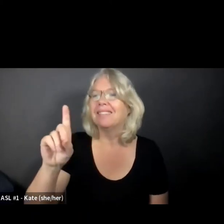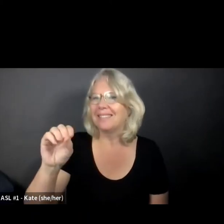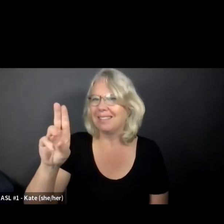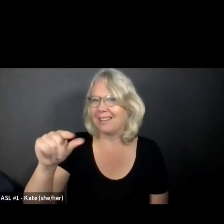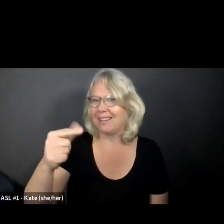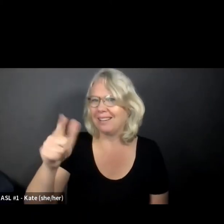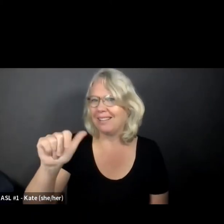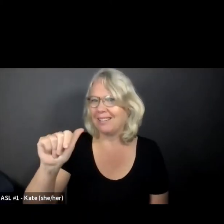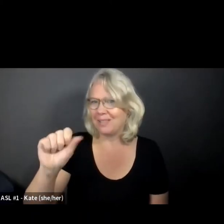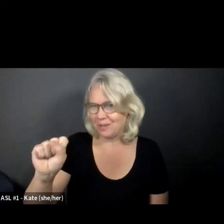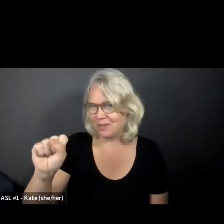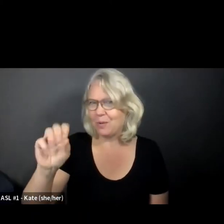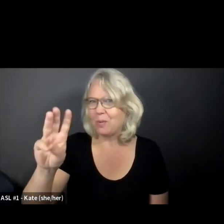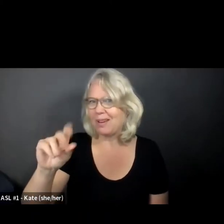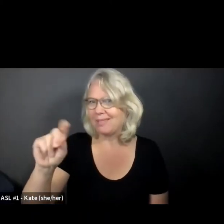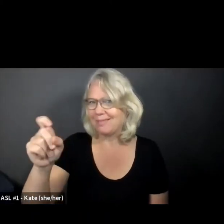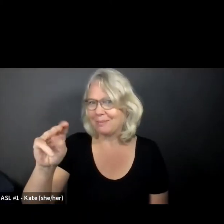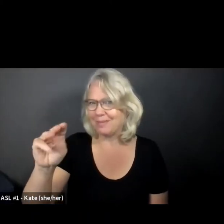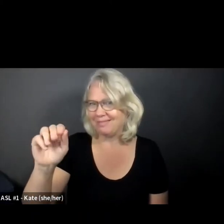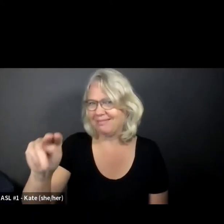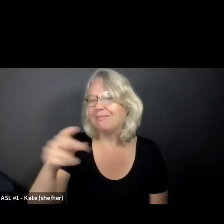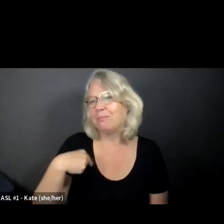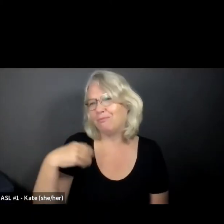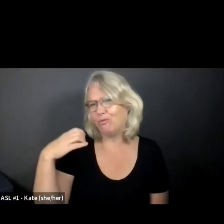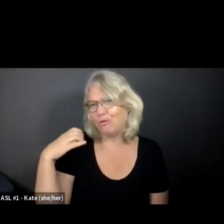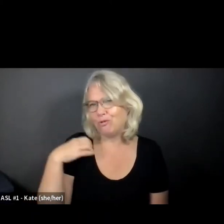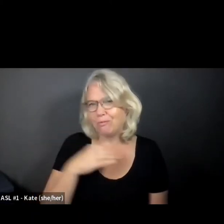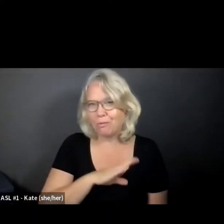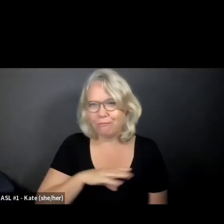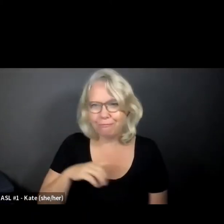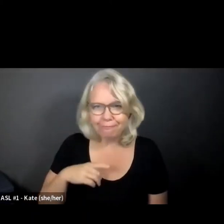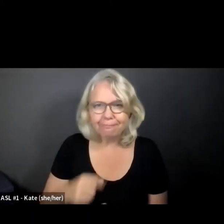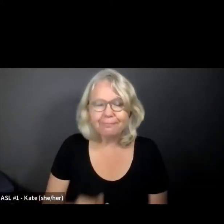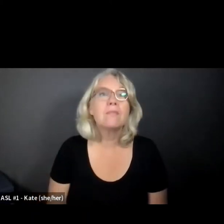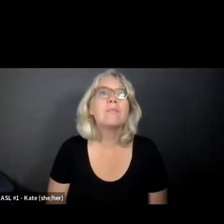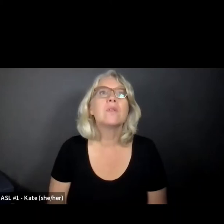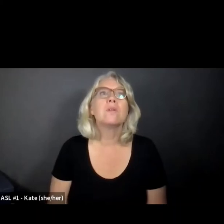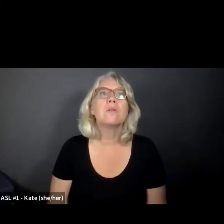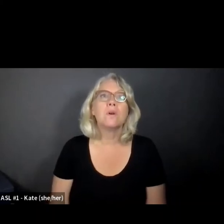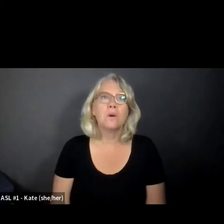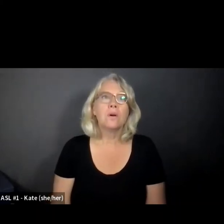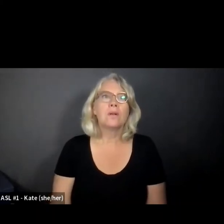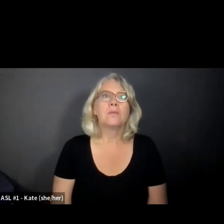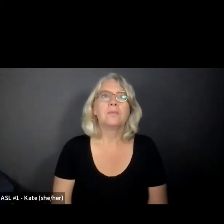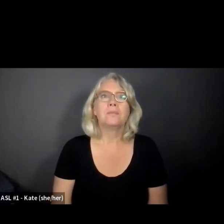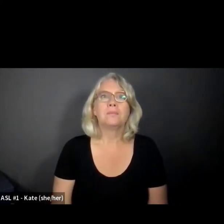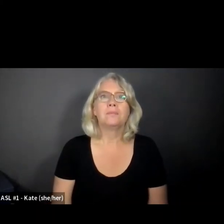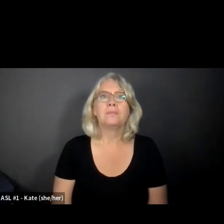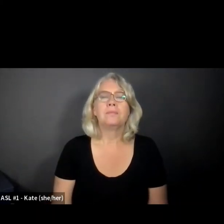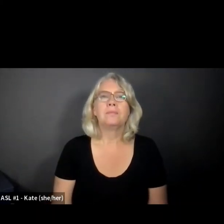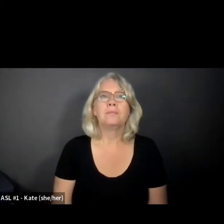AND WE HAVE A HOUSEKEEPING AS WE DID AT THE BEGINNING OF THE MEETING TONIGHT.